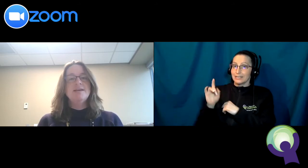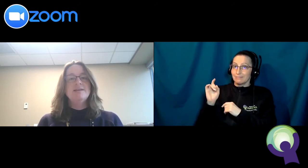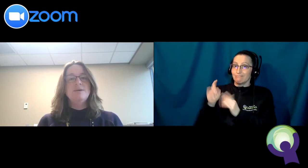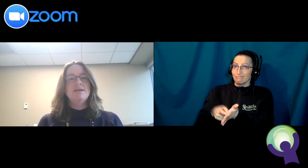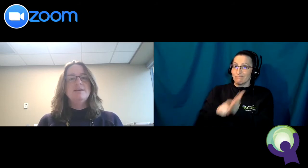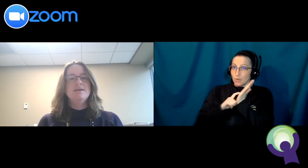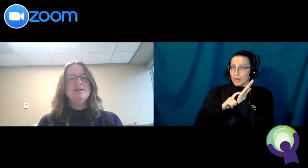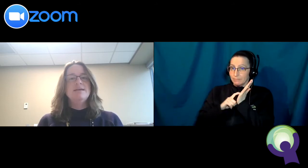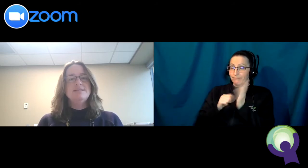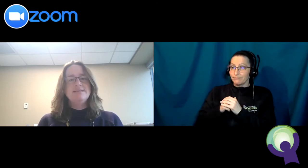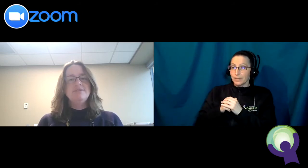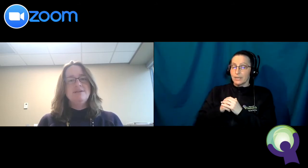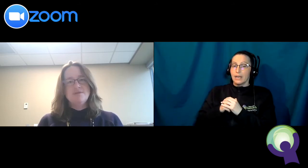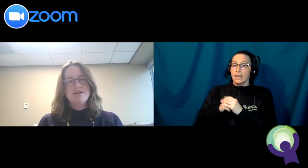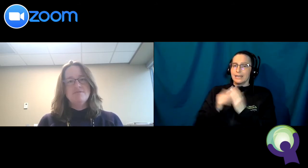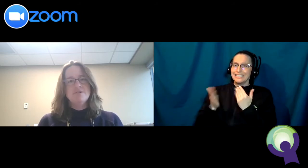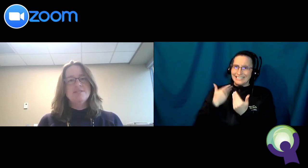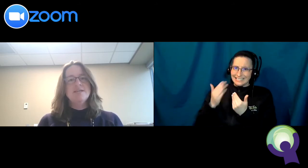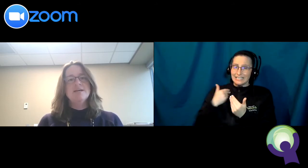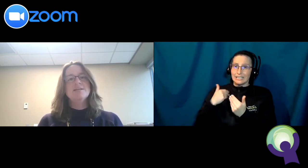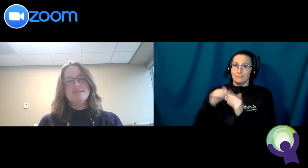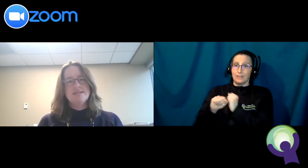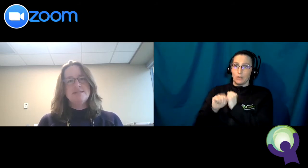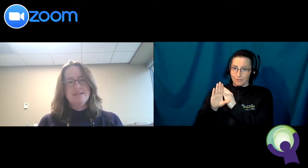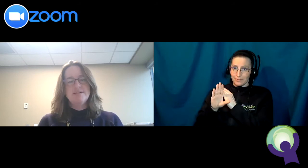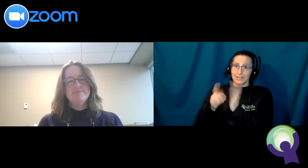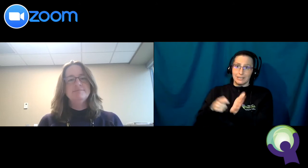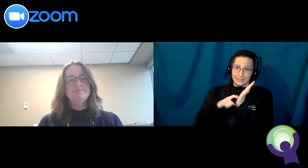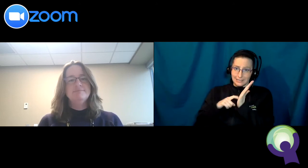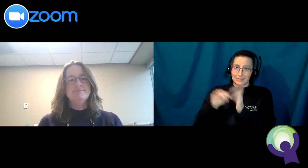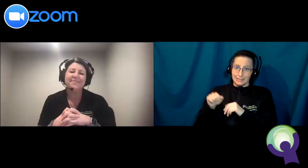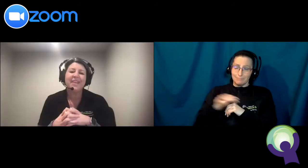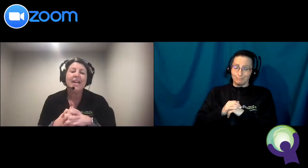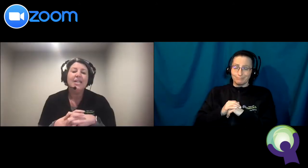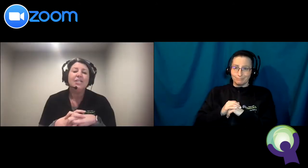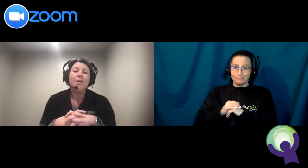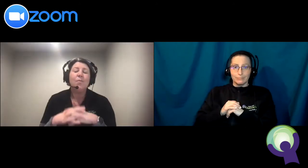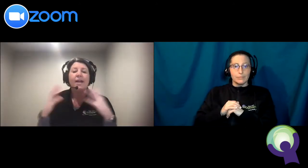And it made easy video conferencing a necessity. Heidi So what kind